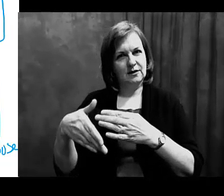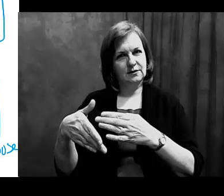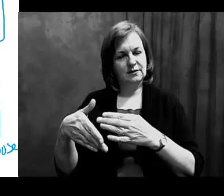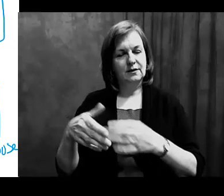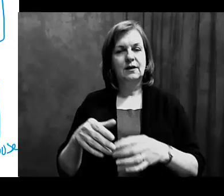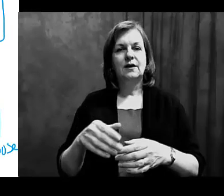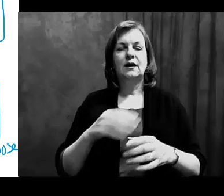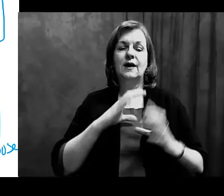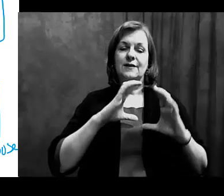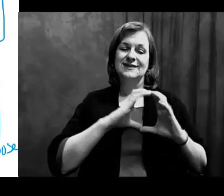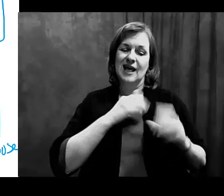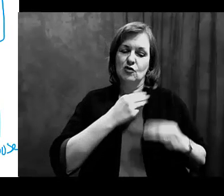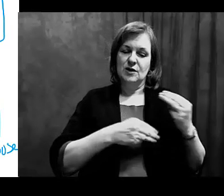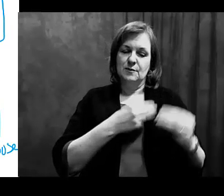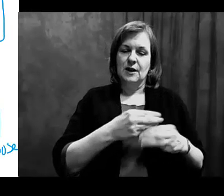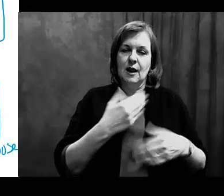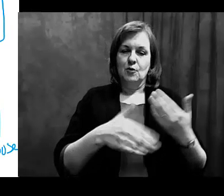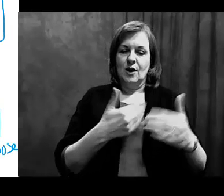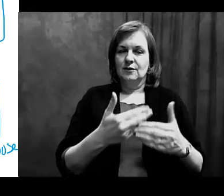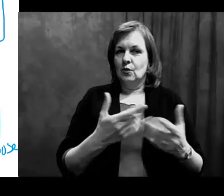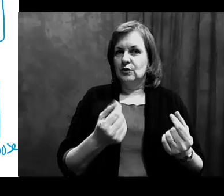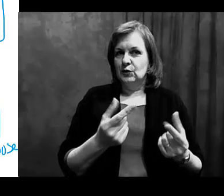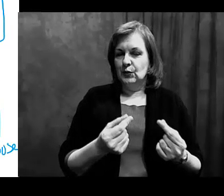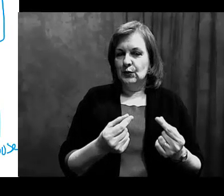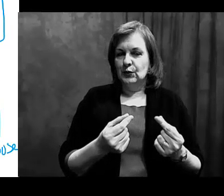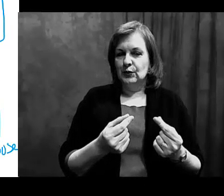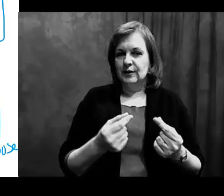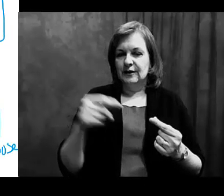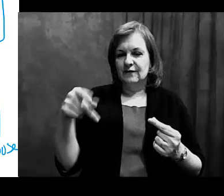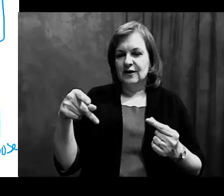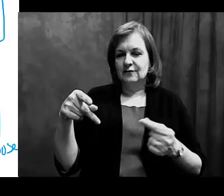the whole process of cell repiration is going to take this phosphate